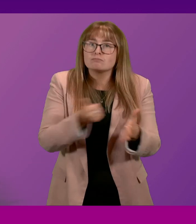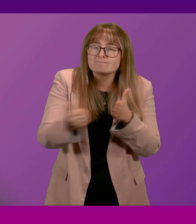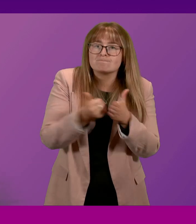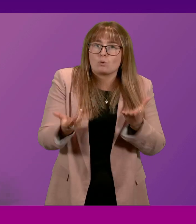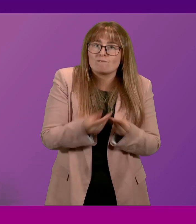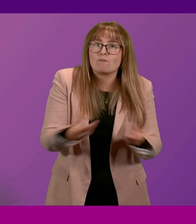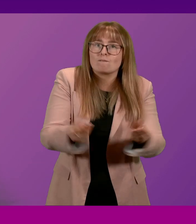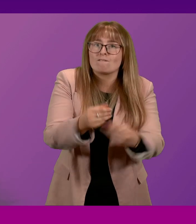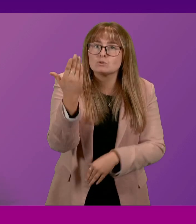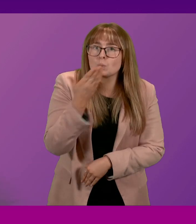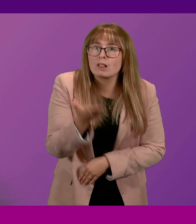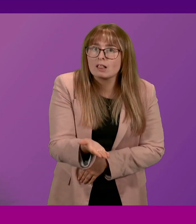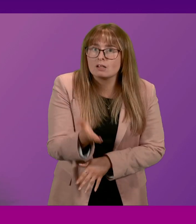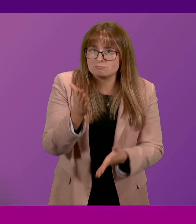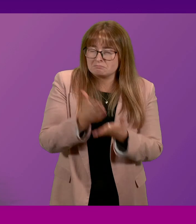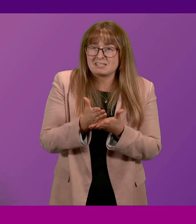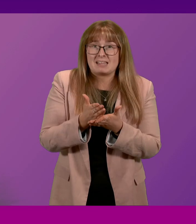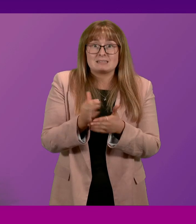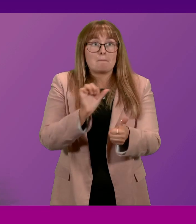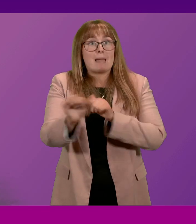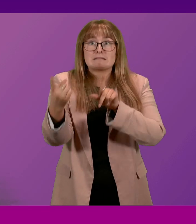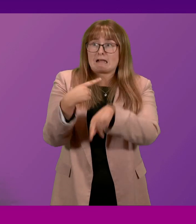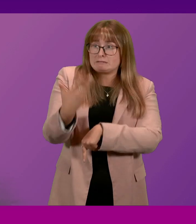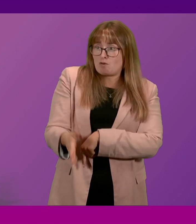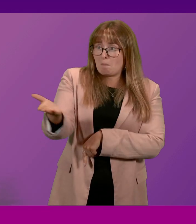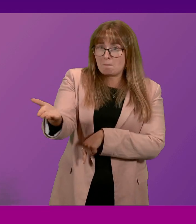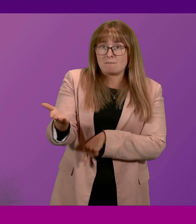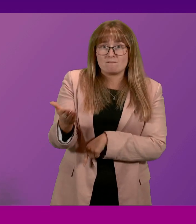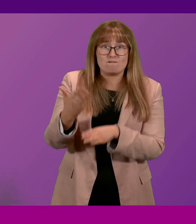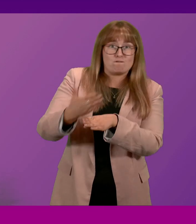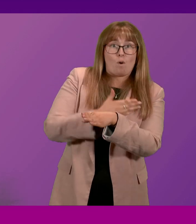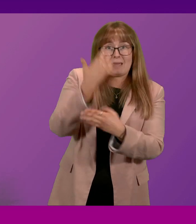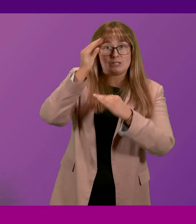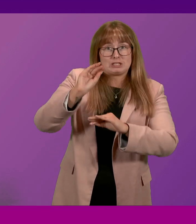from school. However, that is the best answer that we can expect from a former education secretary.